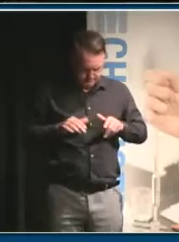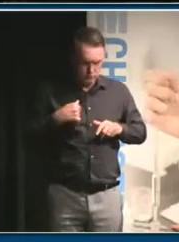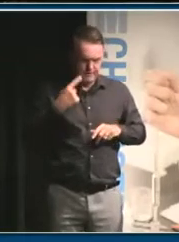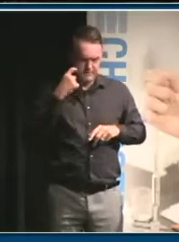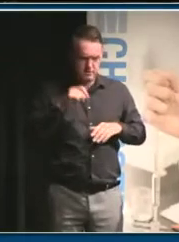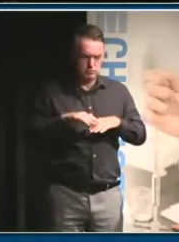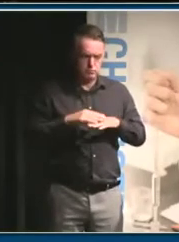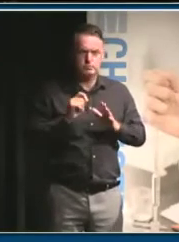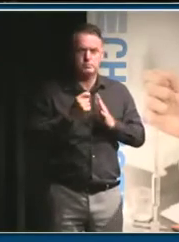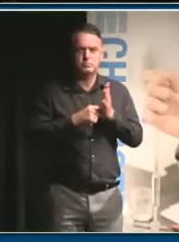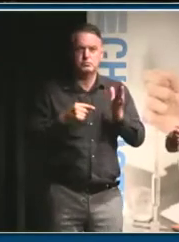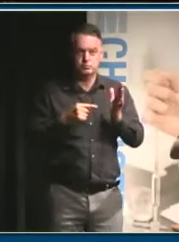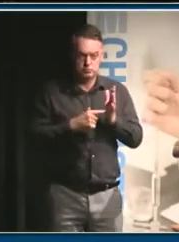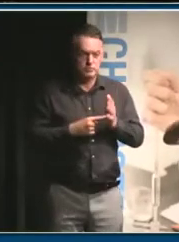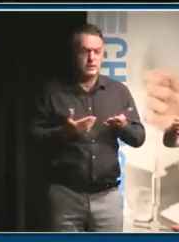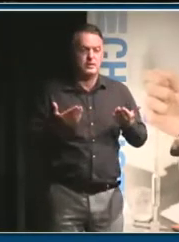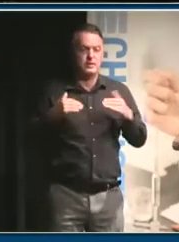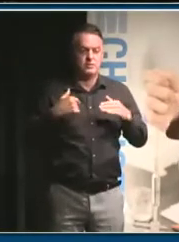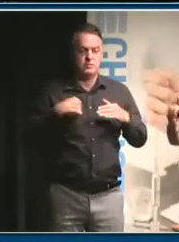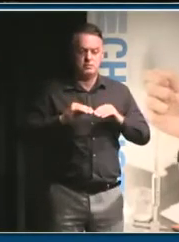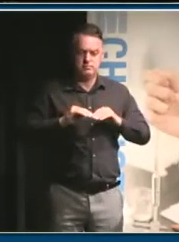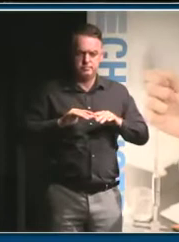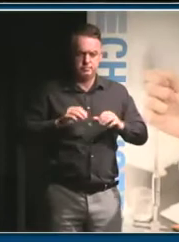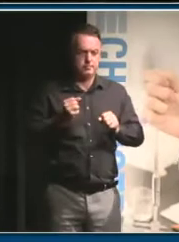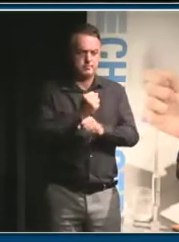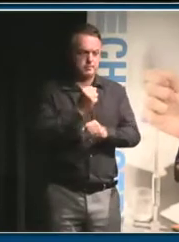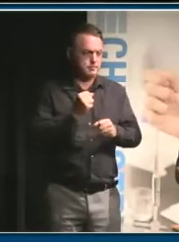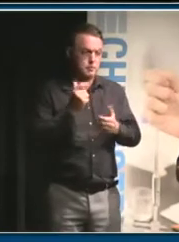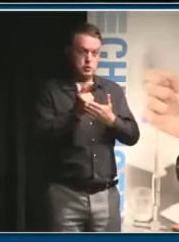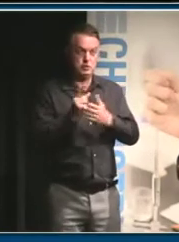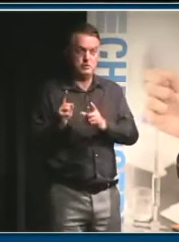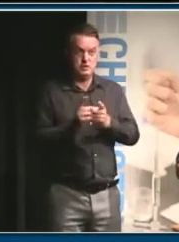we built it and we spooled out and we made all the stuff and we ended up sending it to Adidas